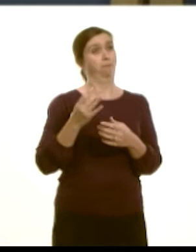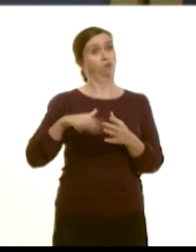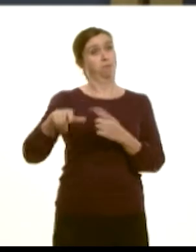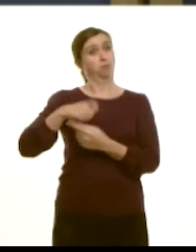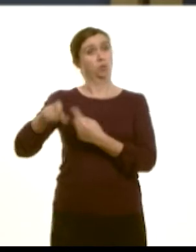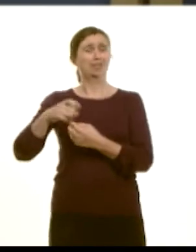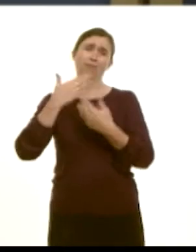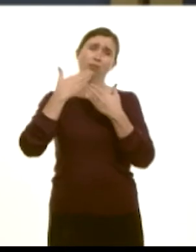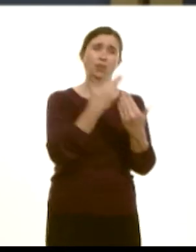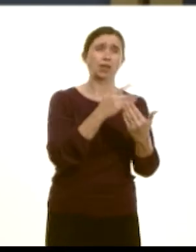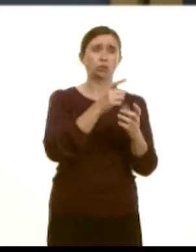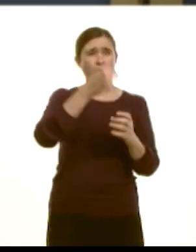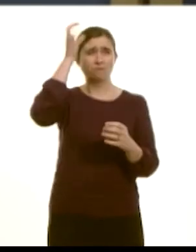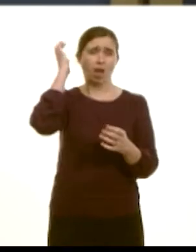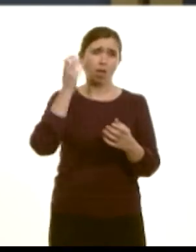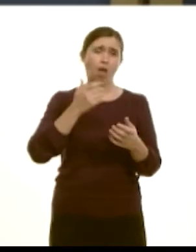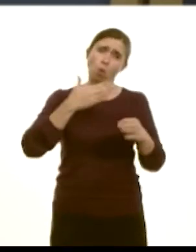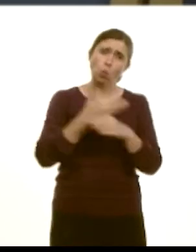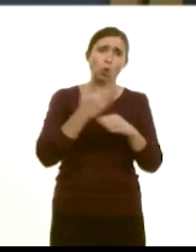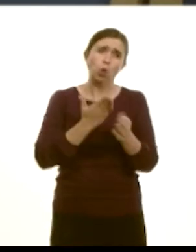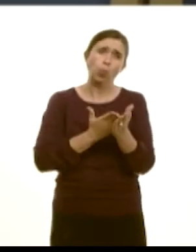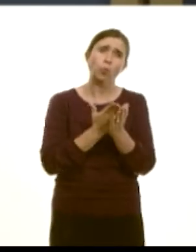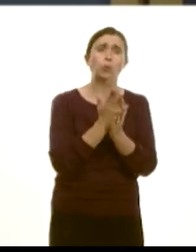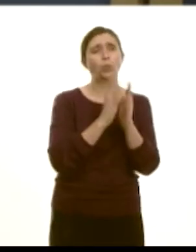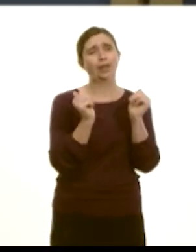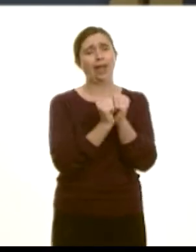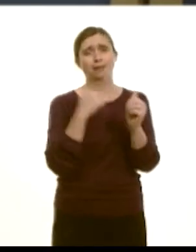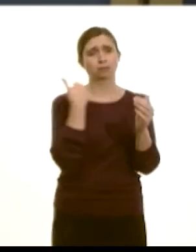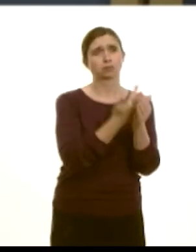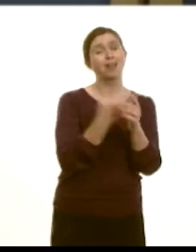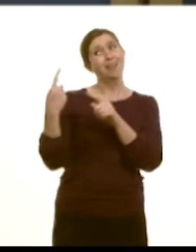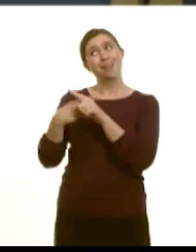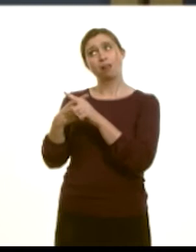that remained working over the last weekend, unlike those in England that have had to go